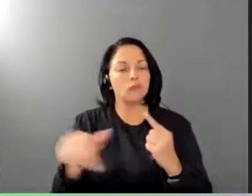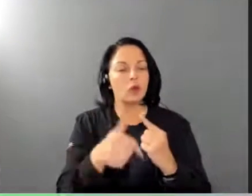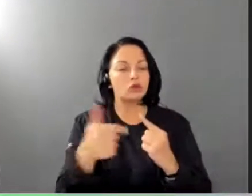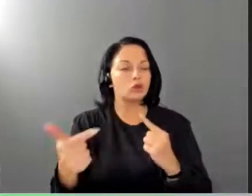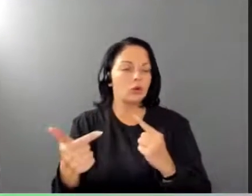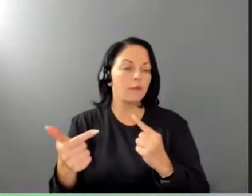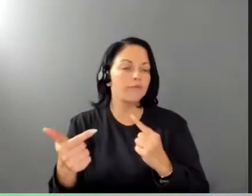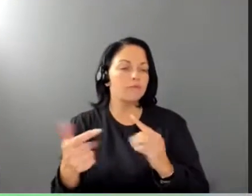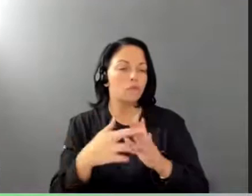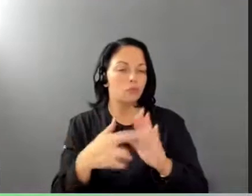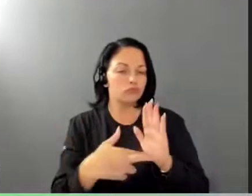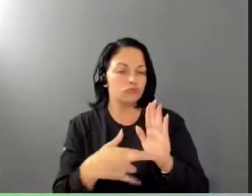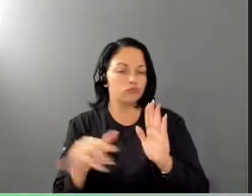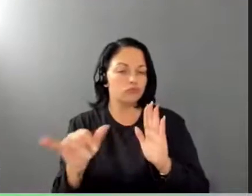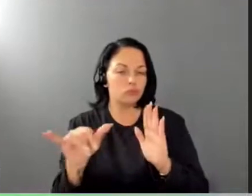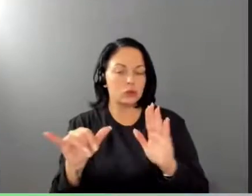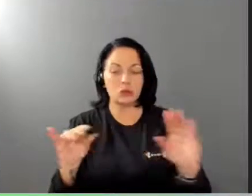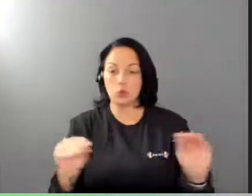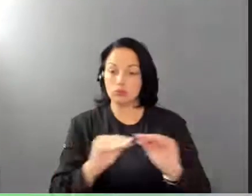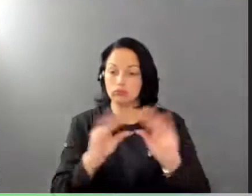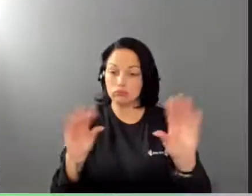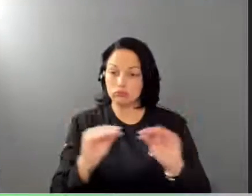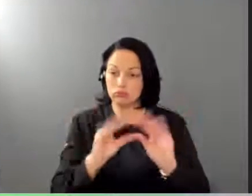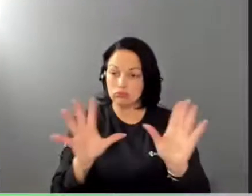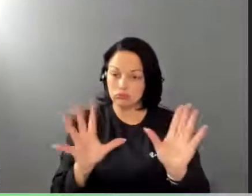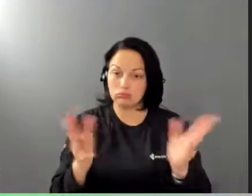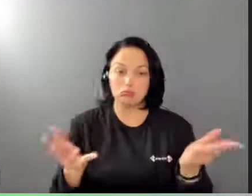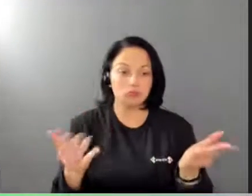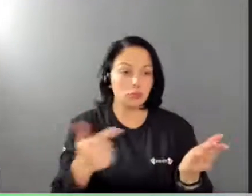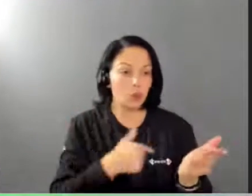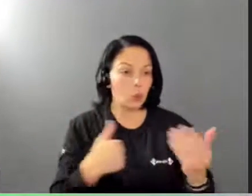get around the disabled rule, so we should create better